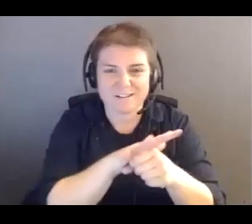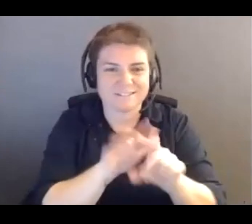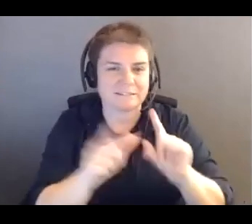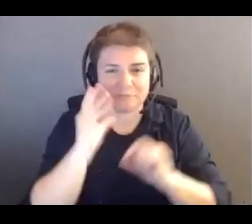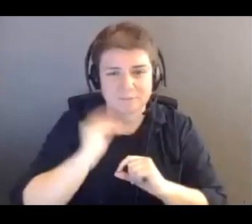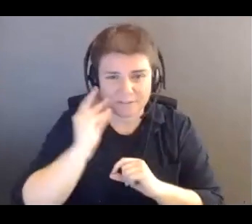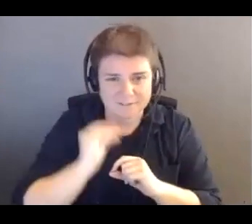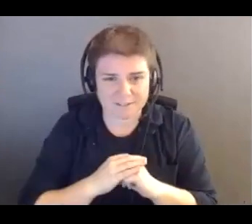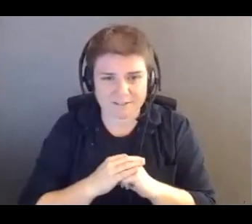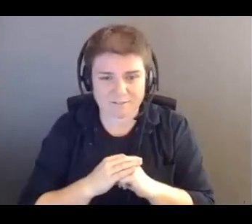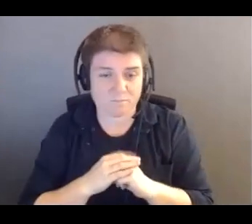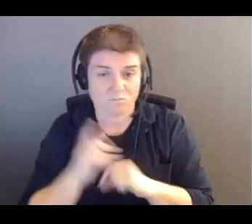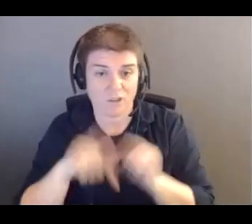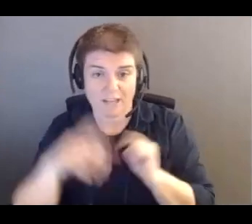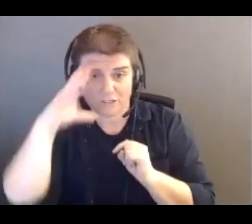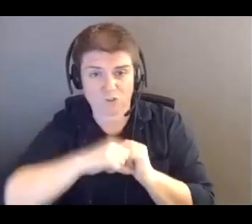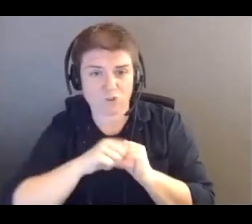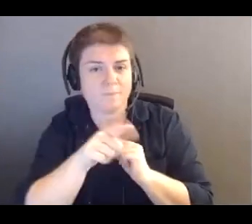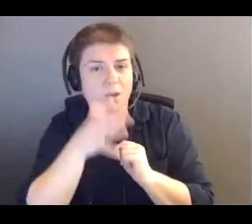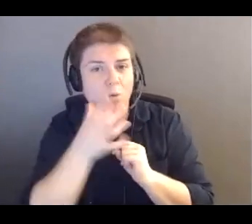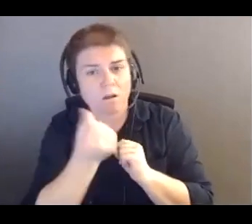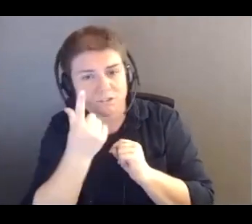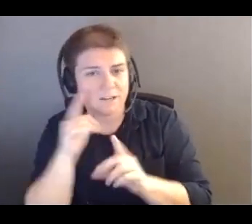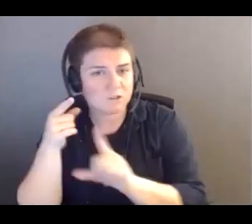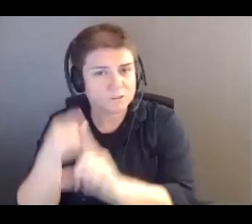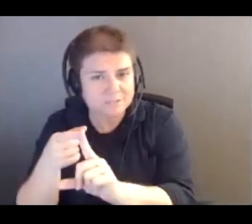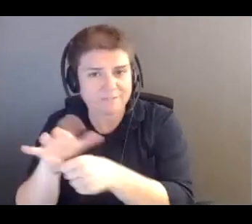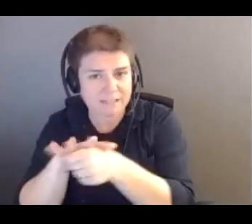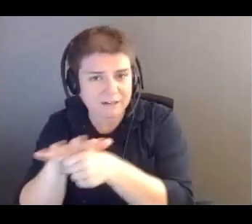assume that they will understand your specific practice. If you are speaking about something